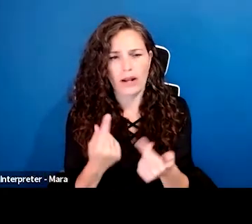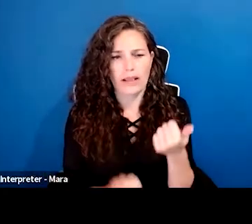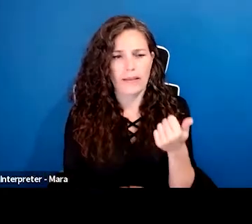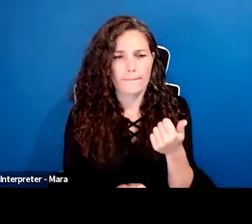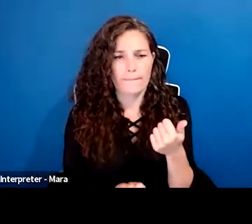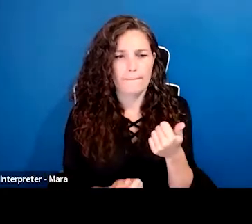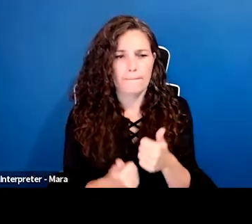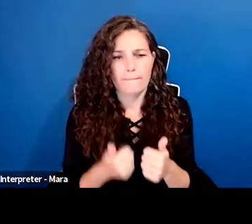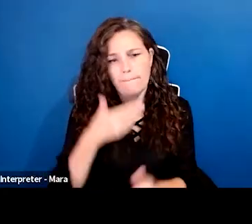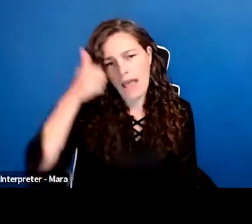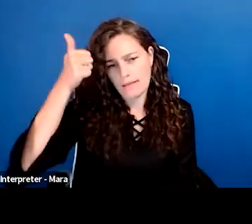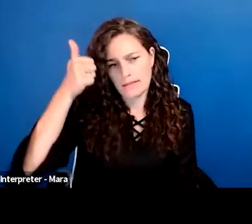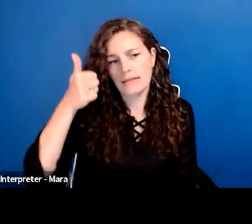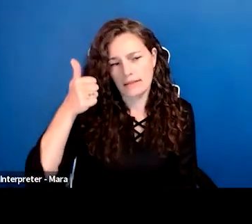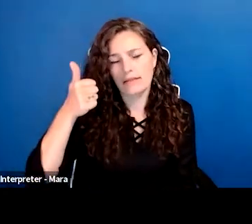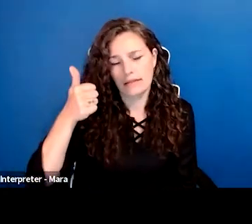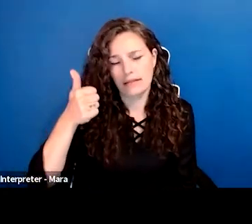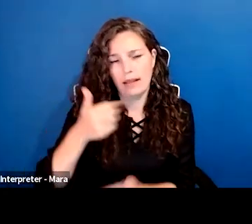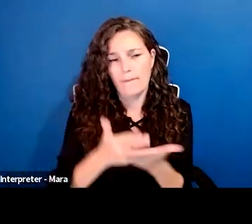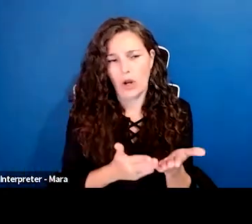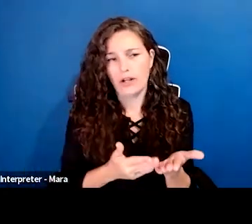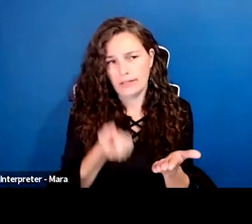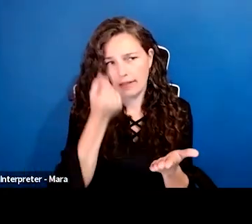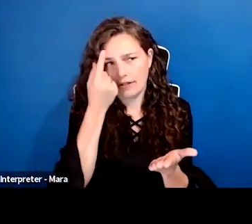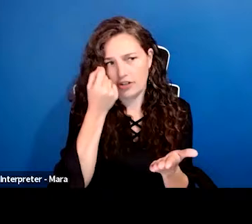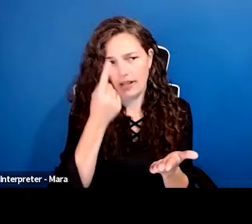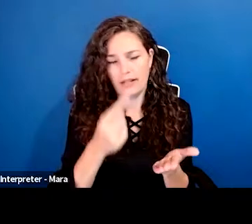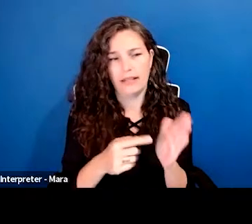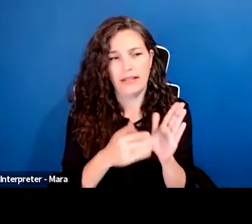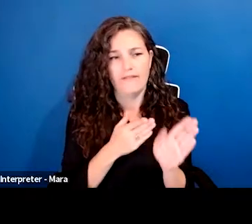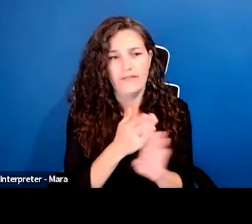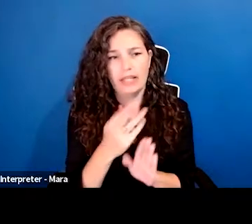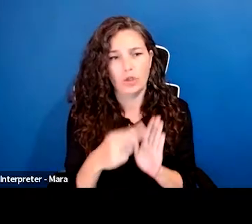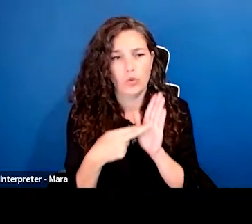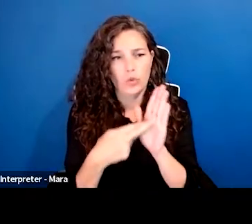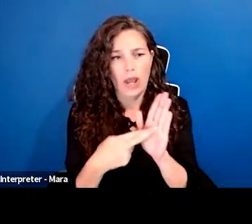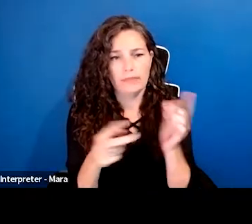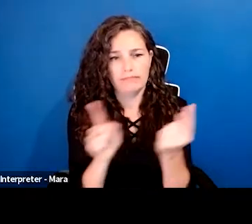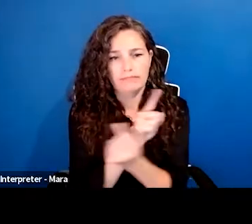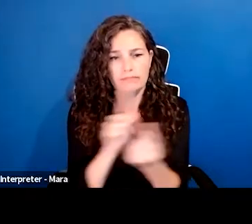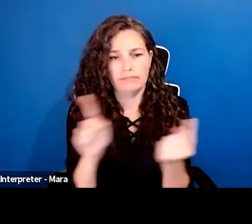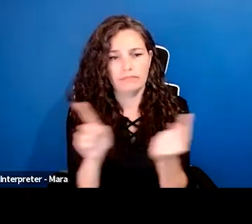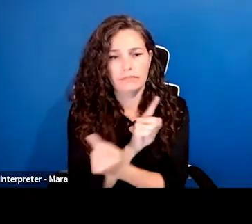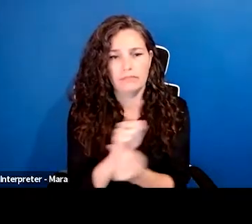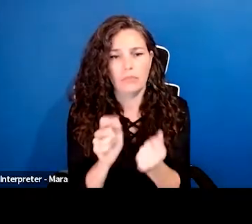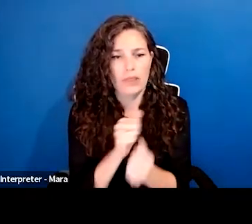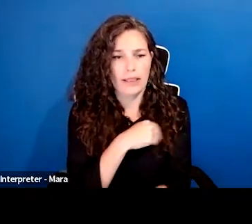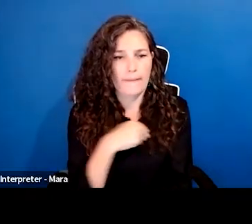our field reps will meet with the members and you know, they, they're, they will try to meet